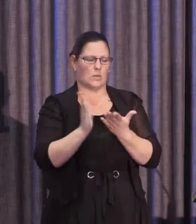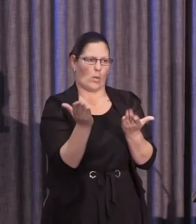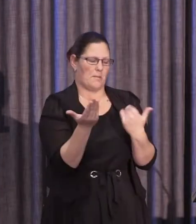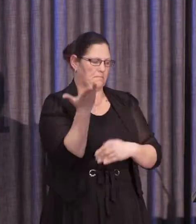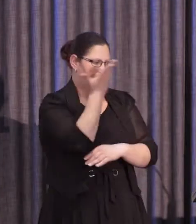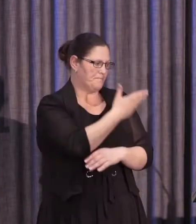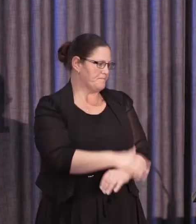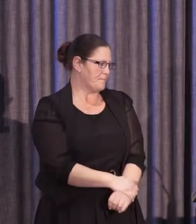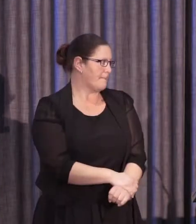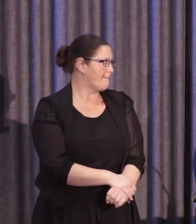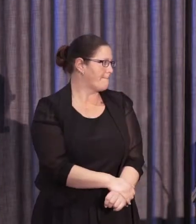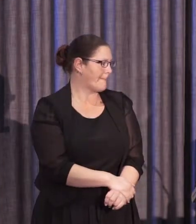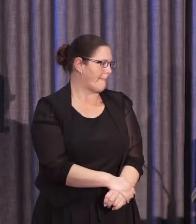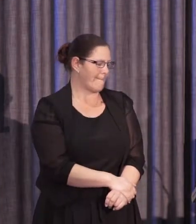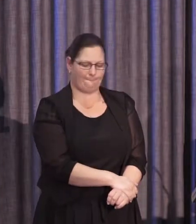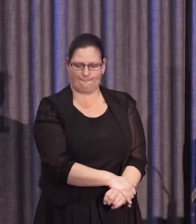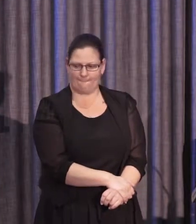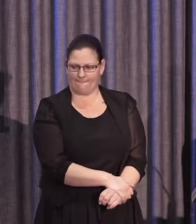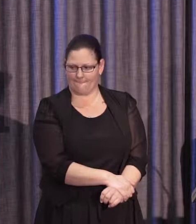(audience applauds)